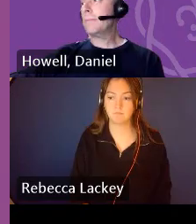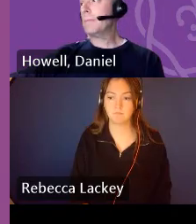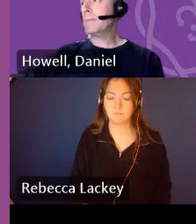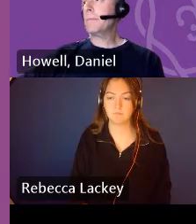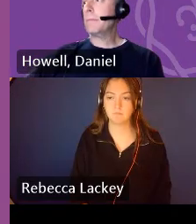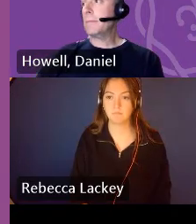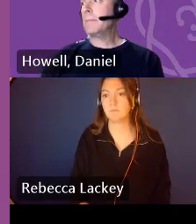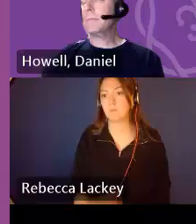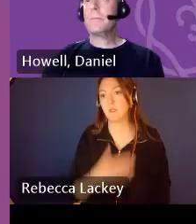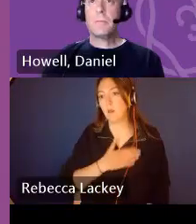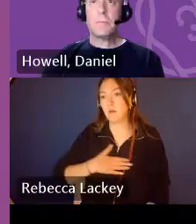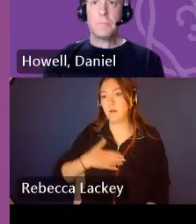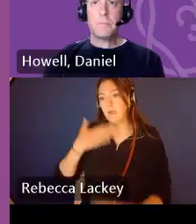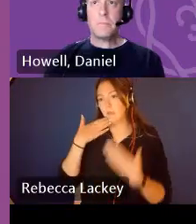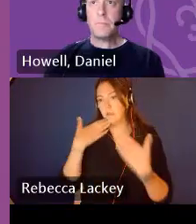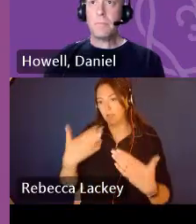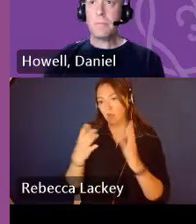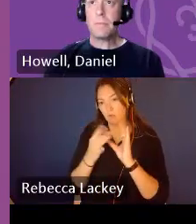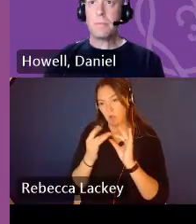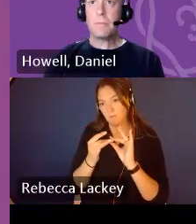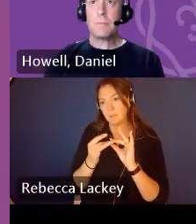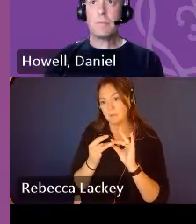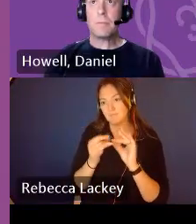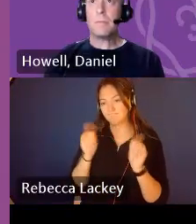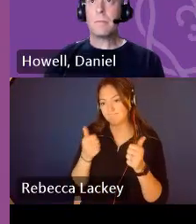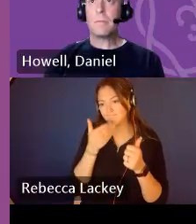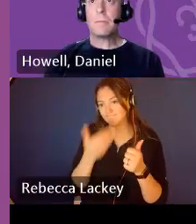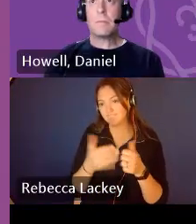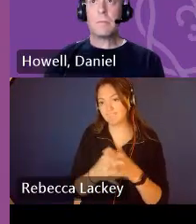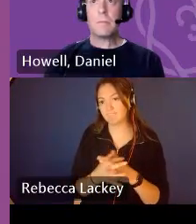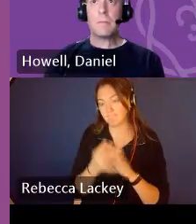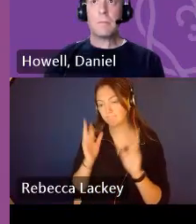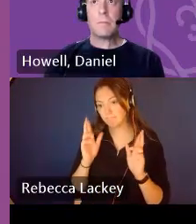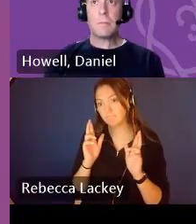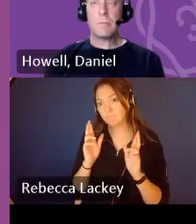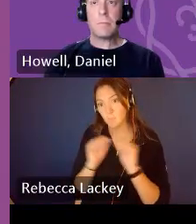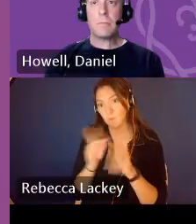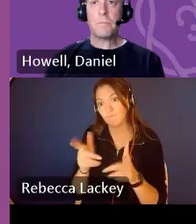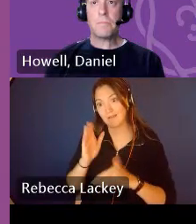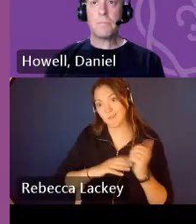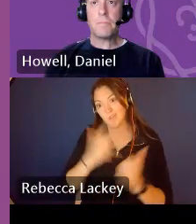I appreciate the thank you comment. Hopefully it does go faster than three years,